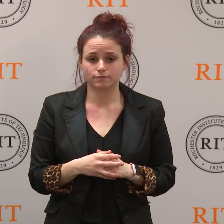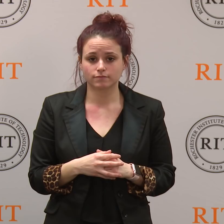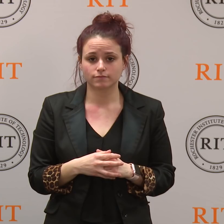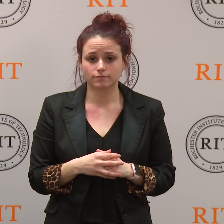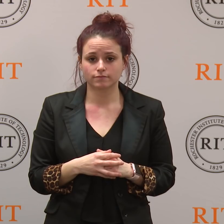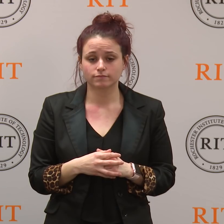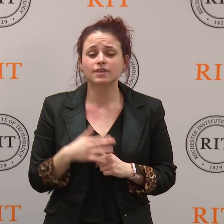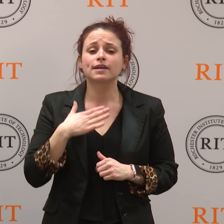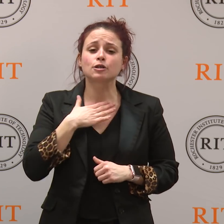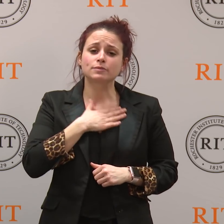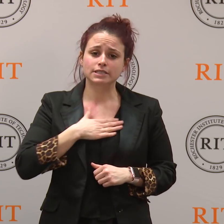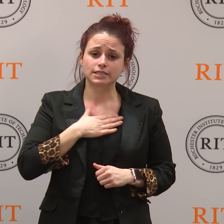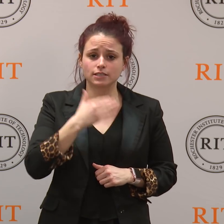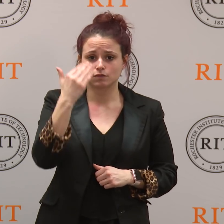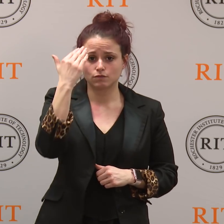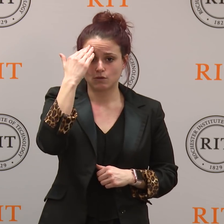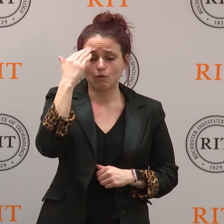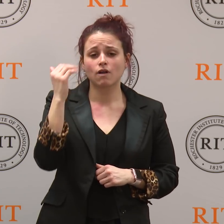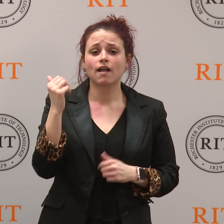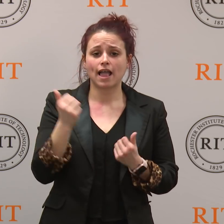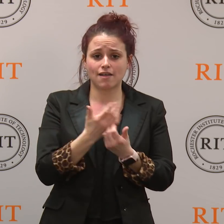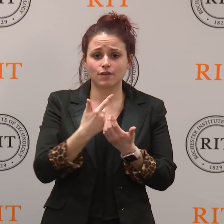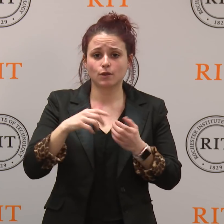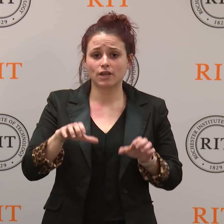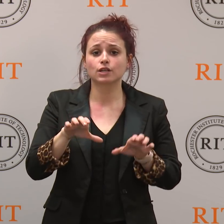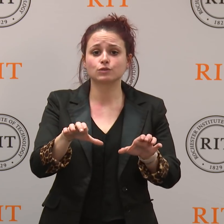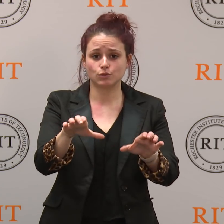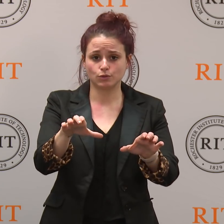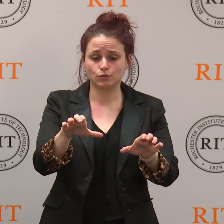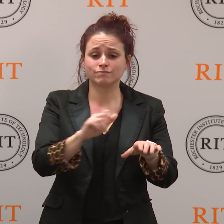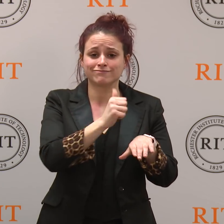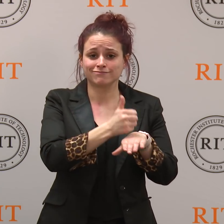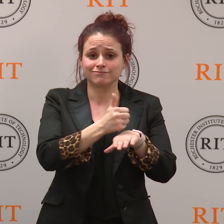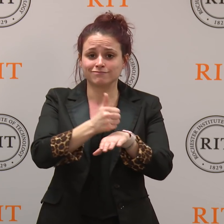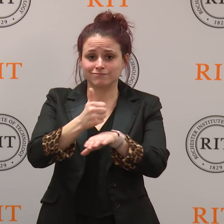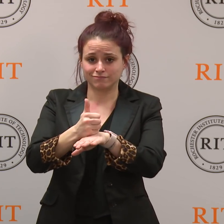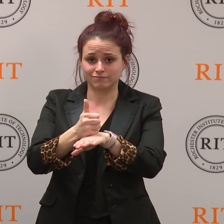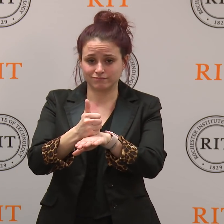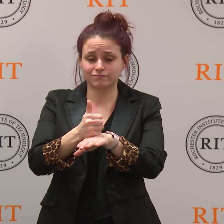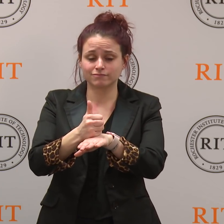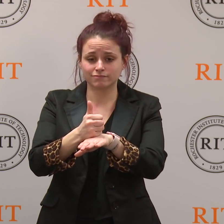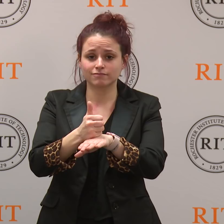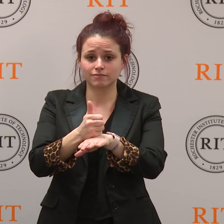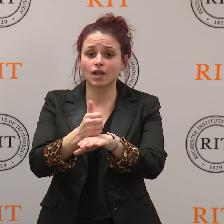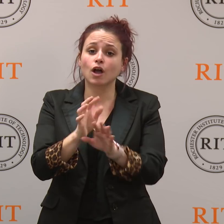Please know that all measures being put into place, no matter how disappointing they may